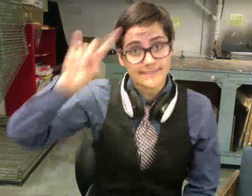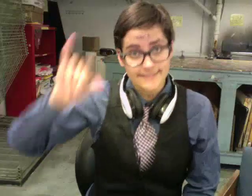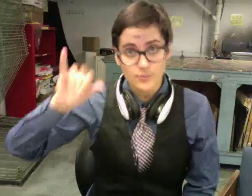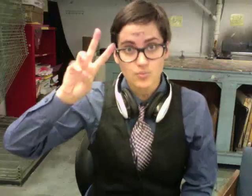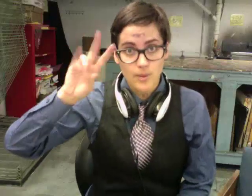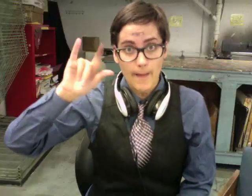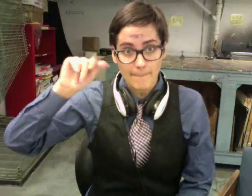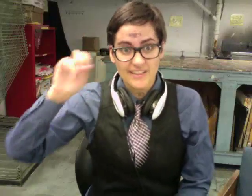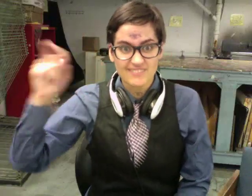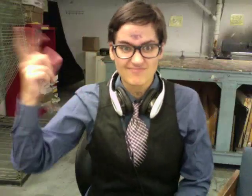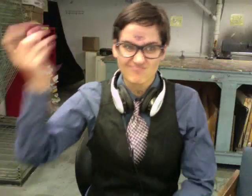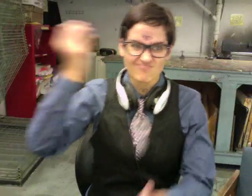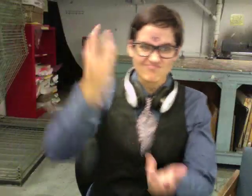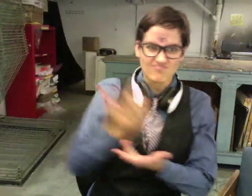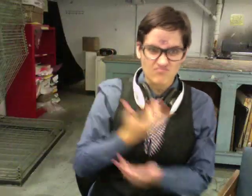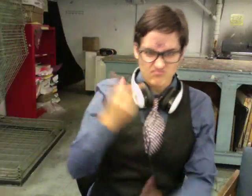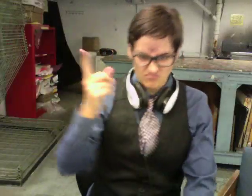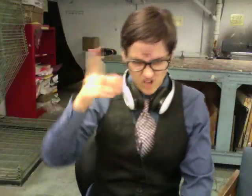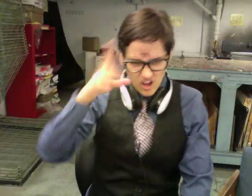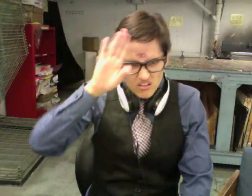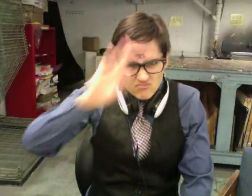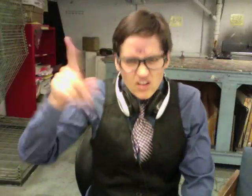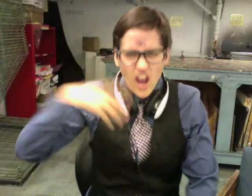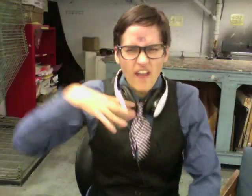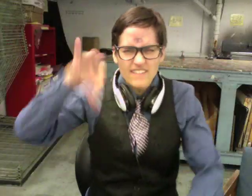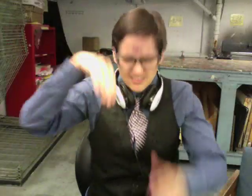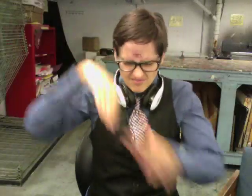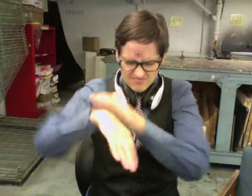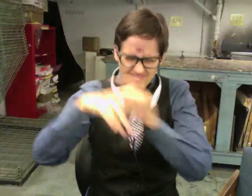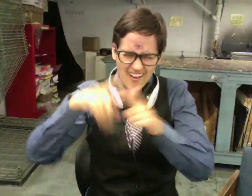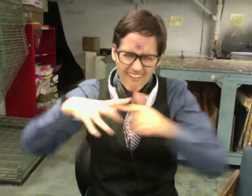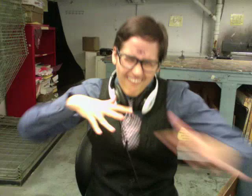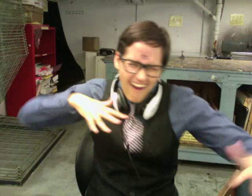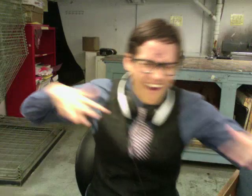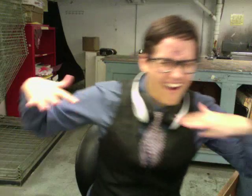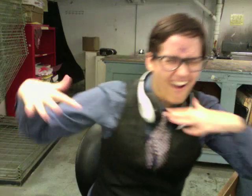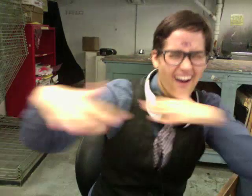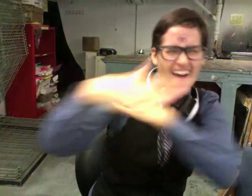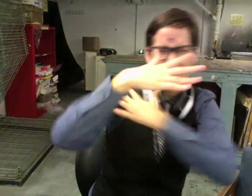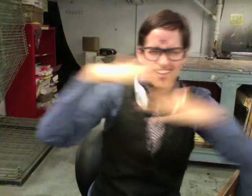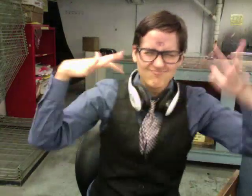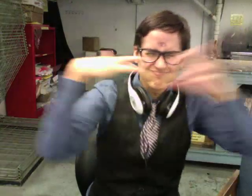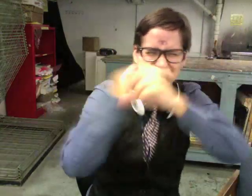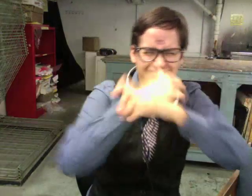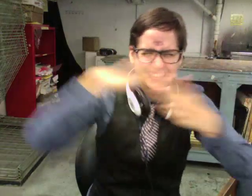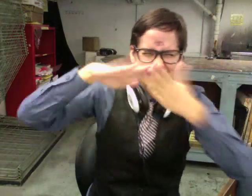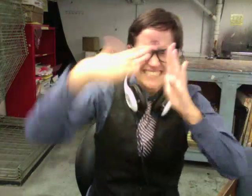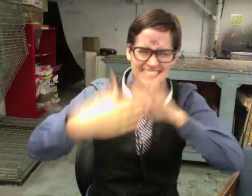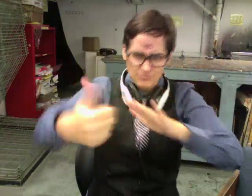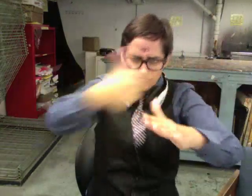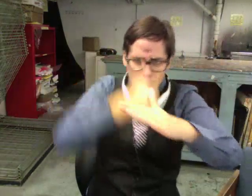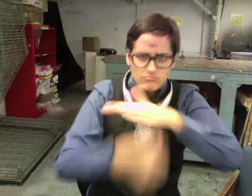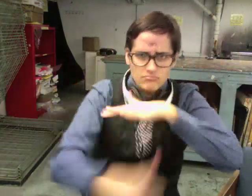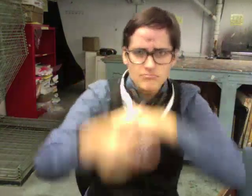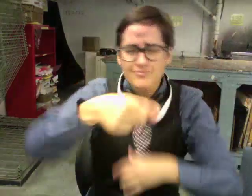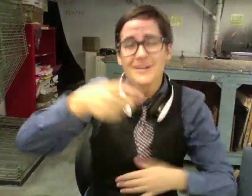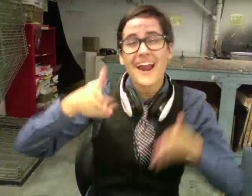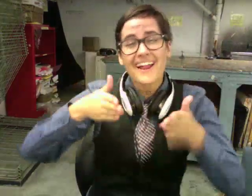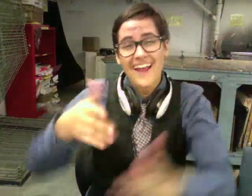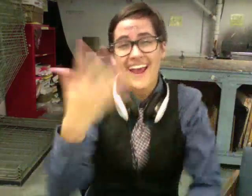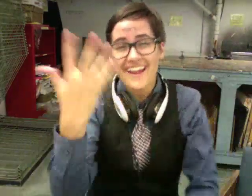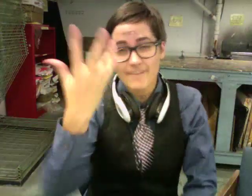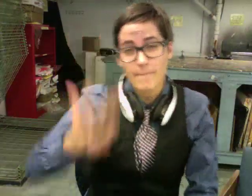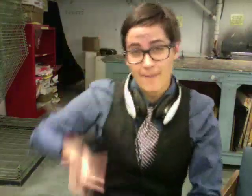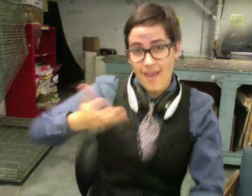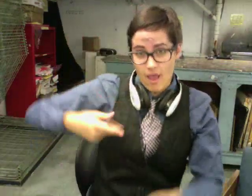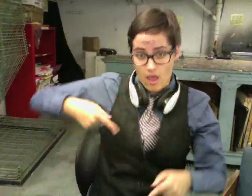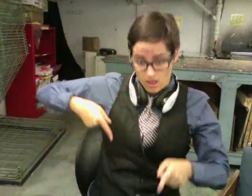reports that he has found the entrance to a vast, underground city in the pin retrieval